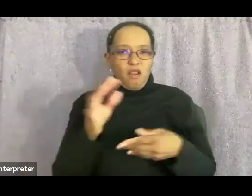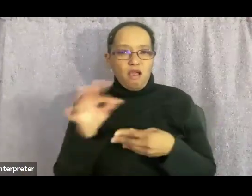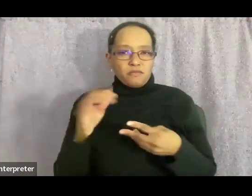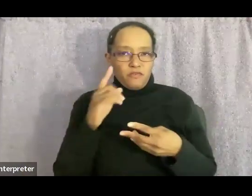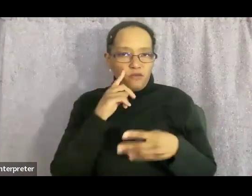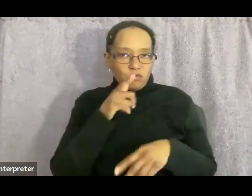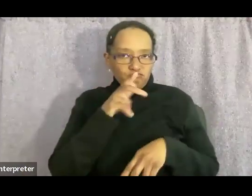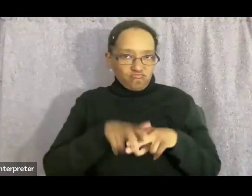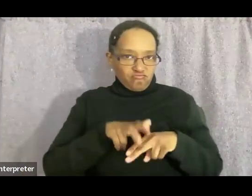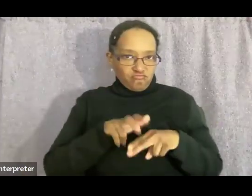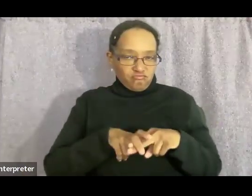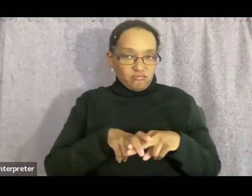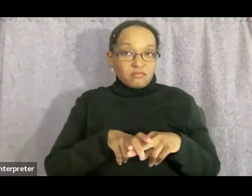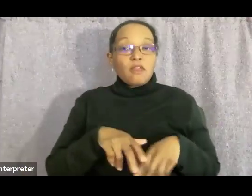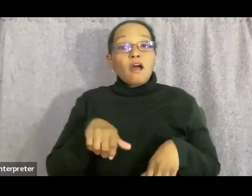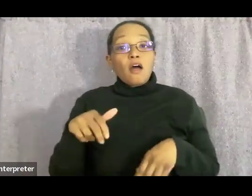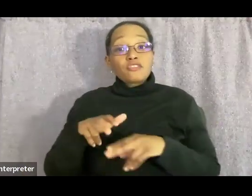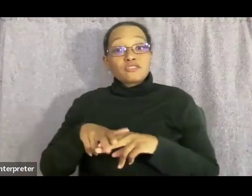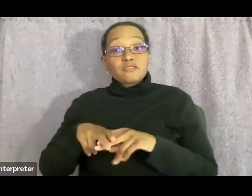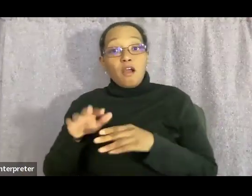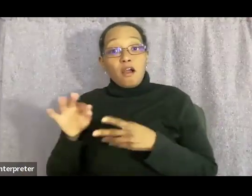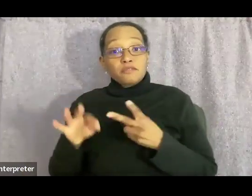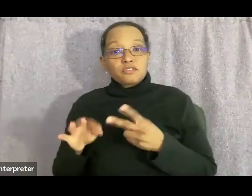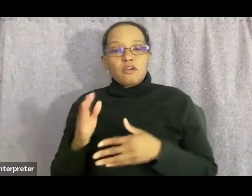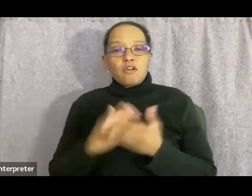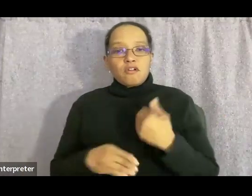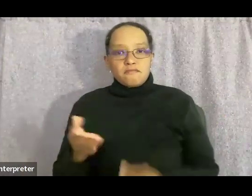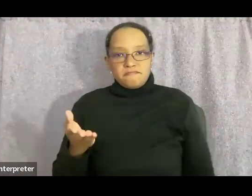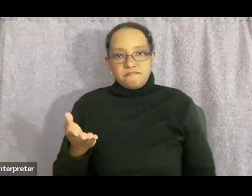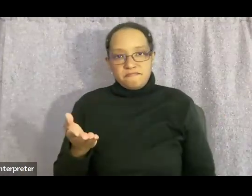Your other option for sitting is you can lift the arm up overhead if it feels good.